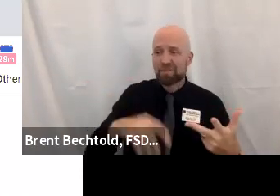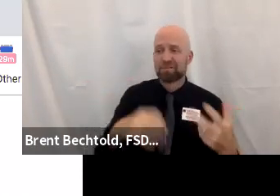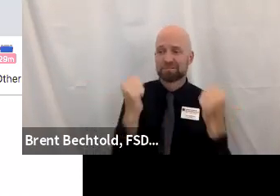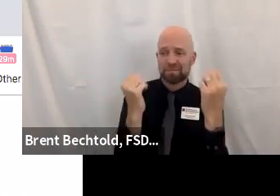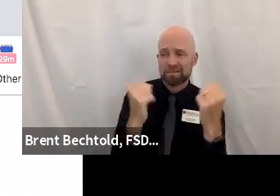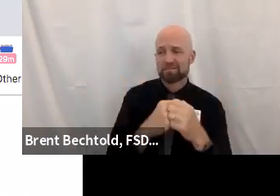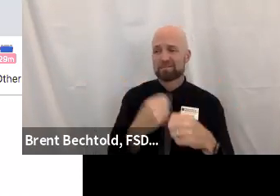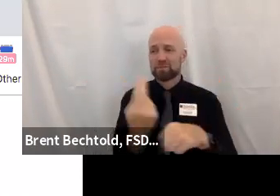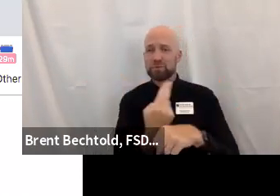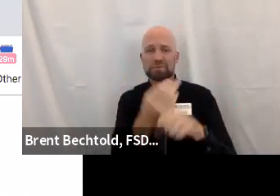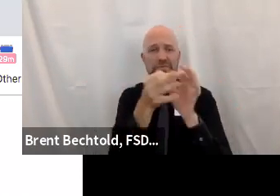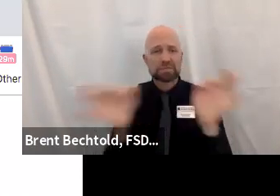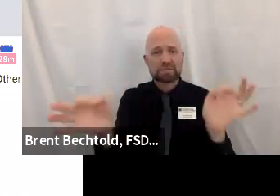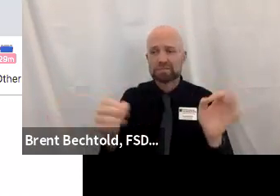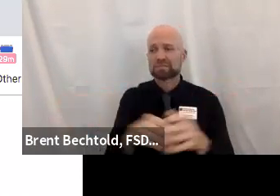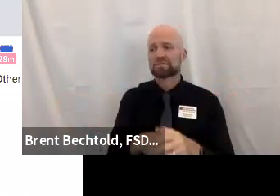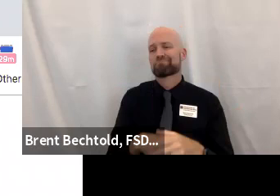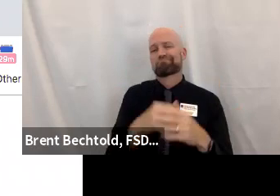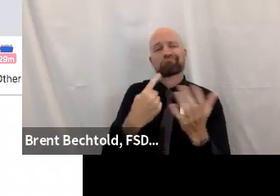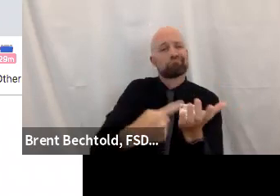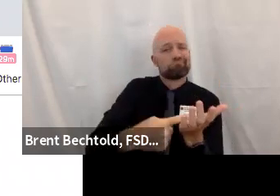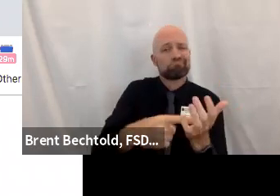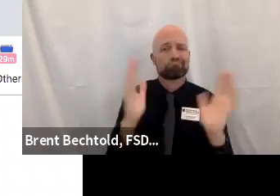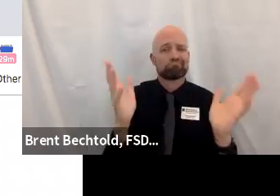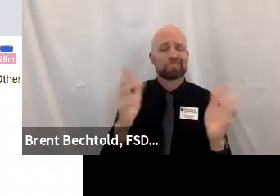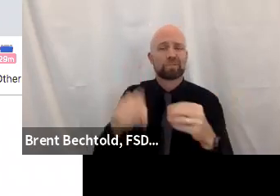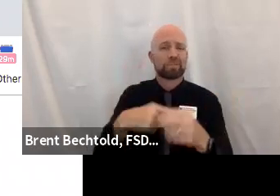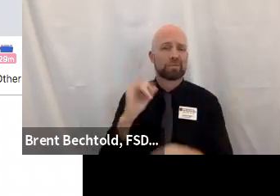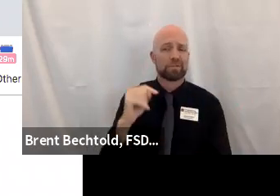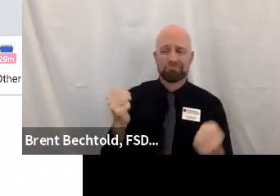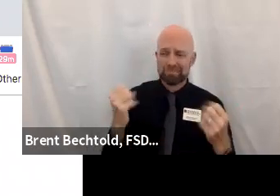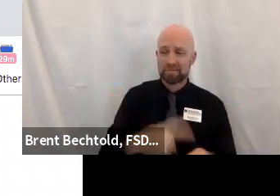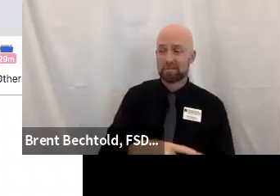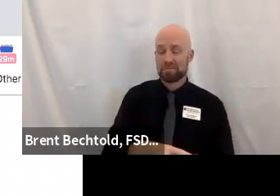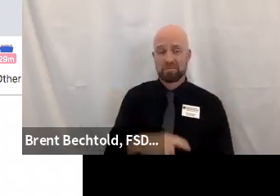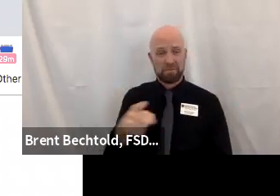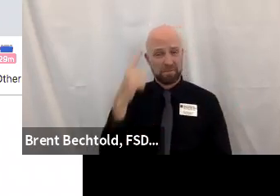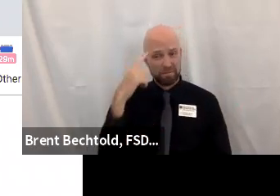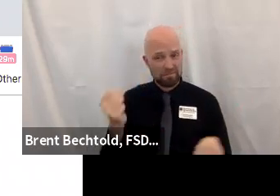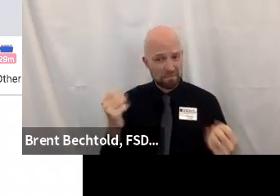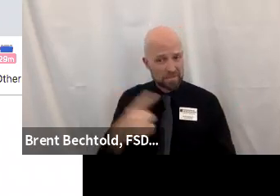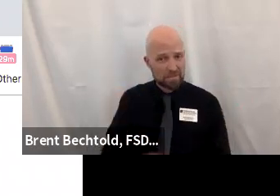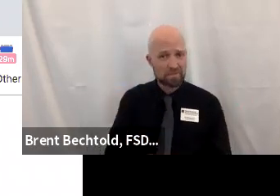read, write, say, sign a word, many, many times. They have to talk about it many times.